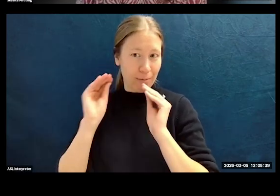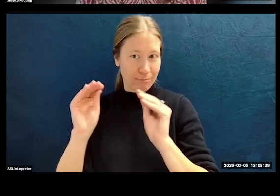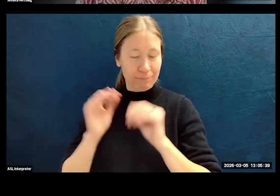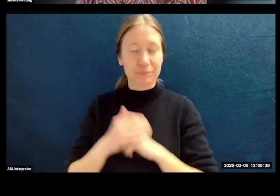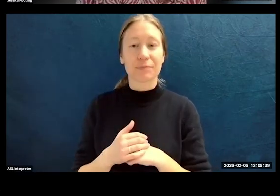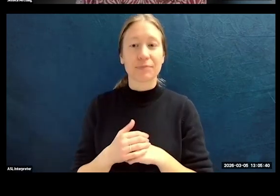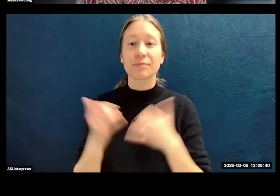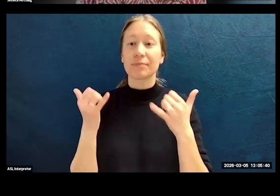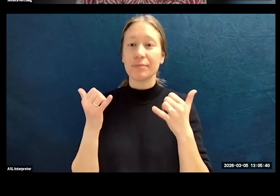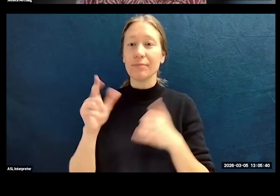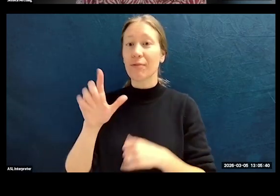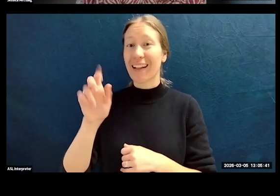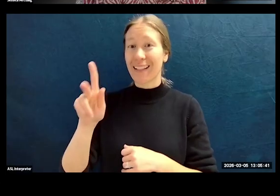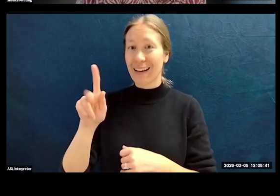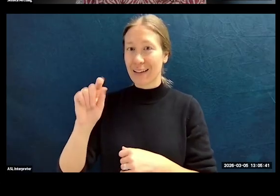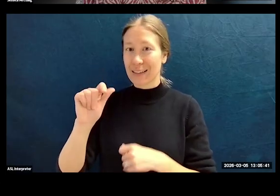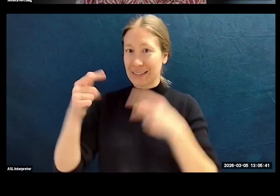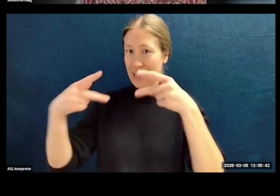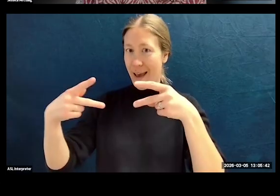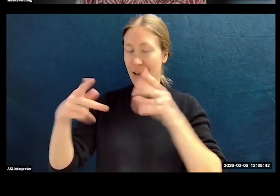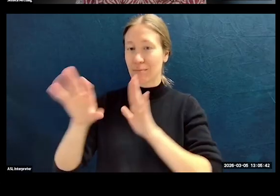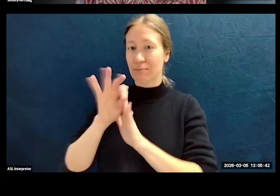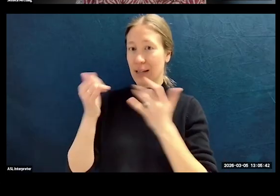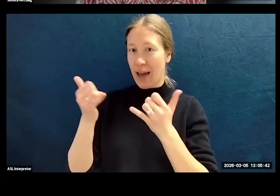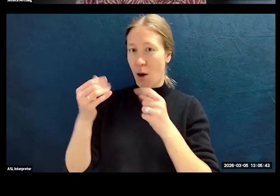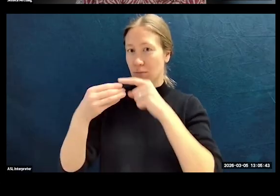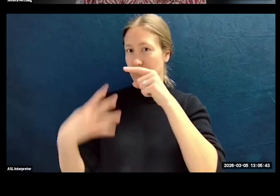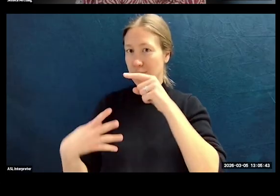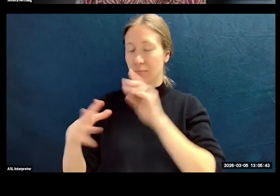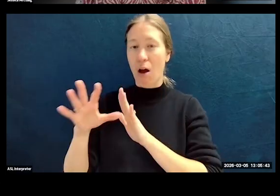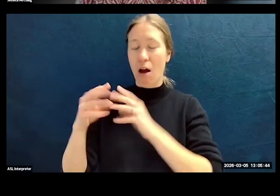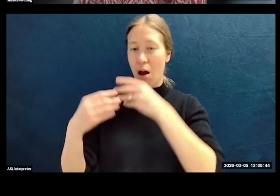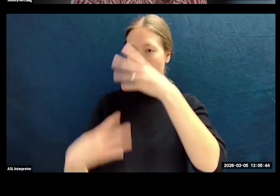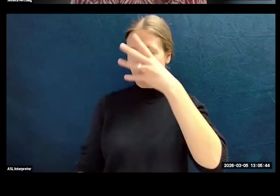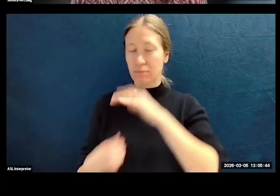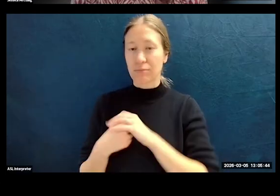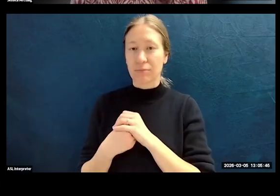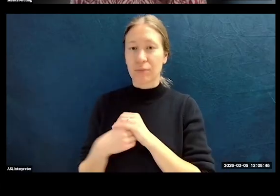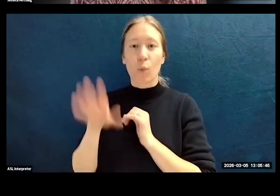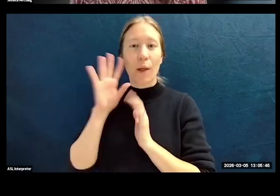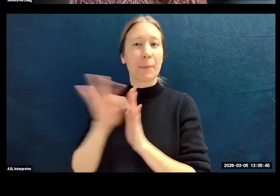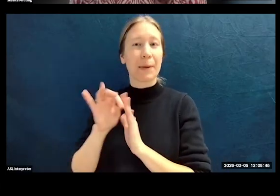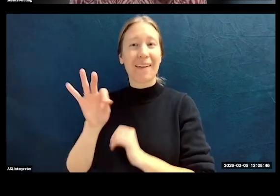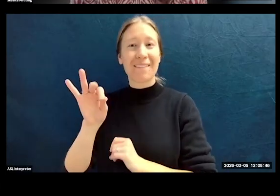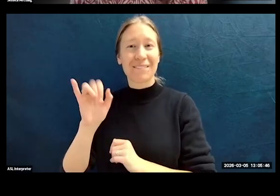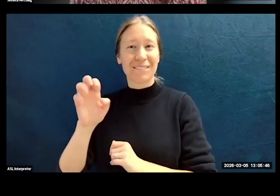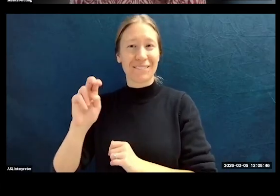With the link tag selected, we're going to open up our options menu and we're going to select the Find... option.